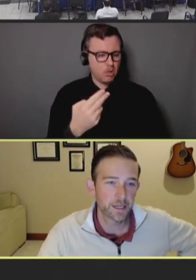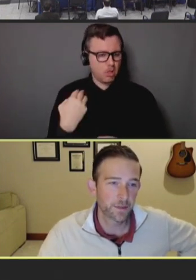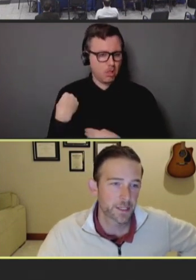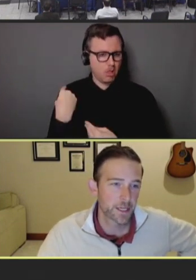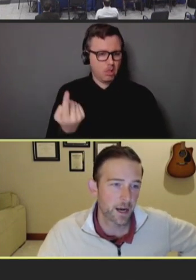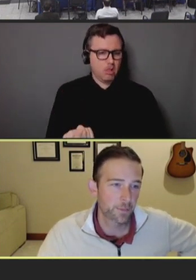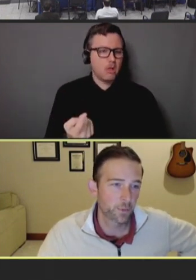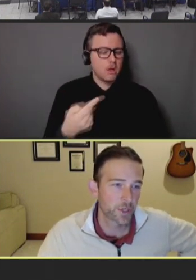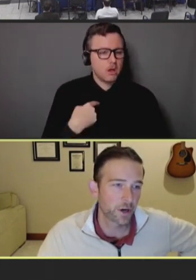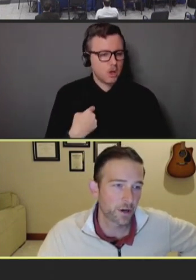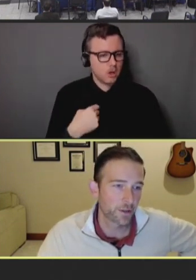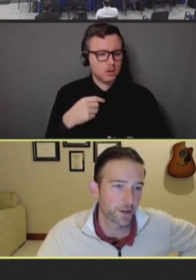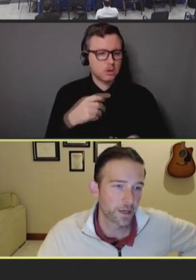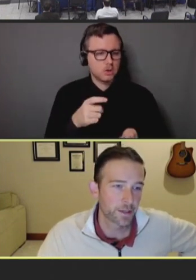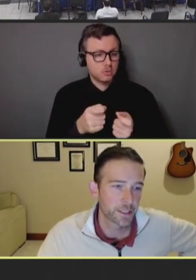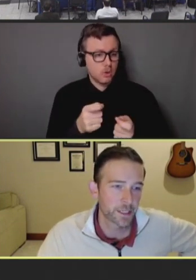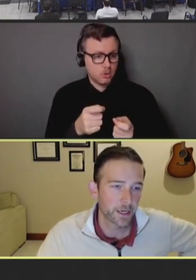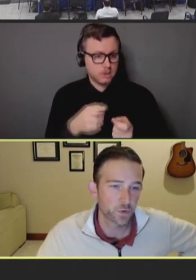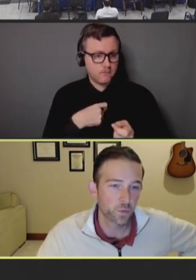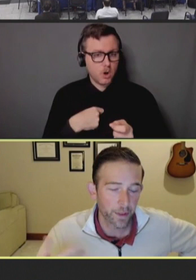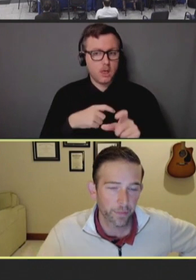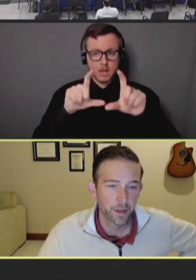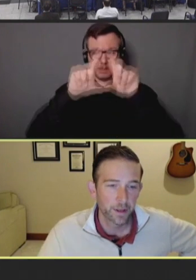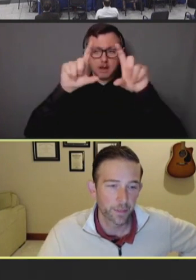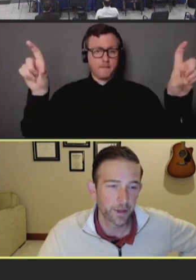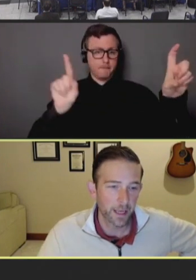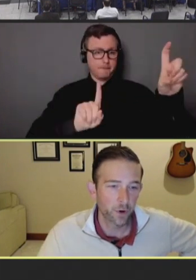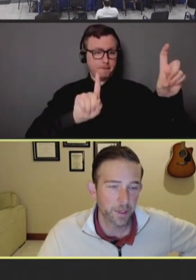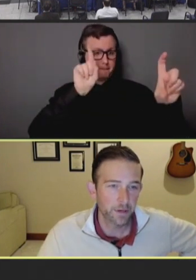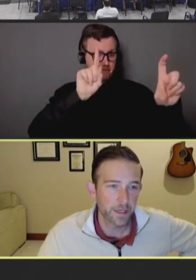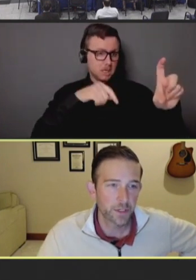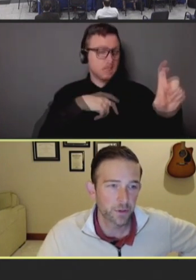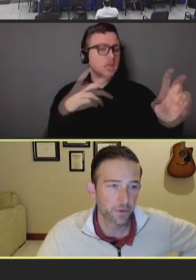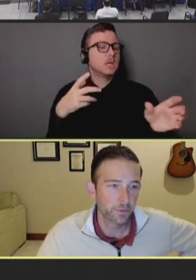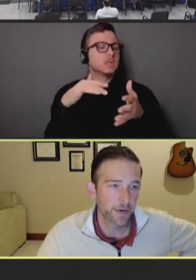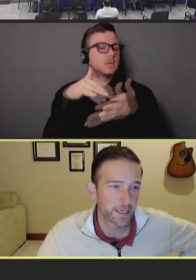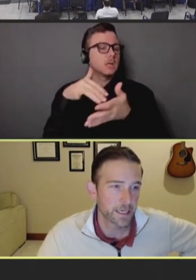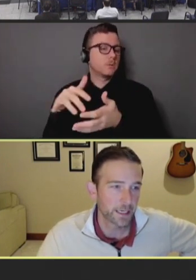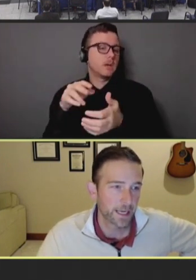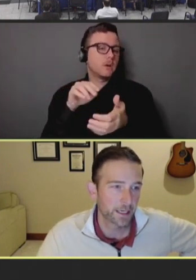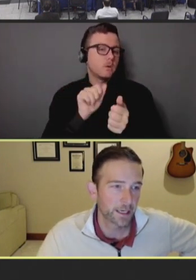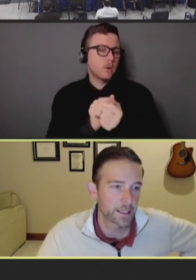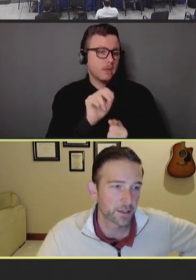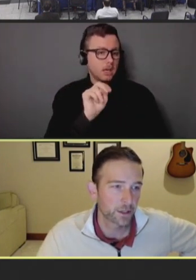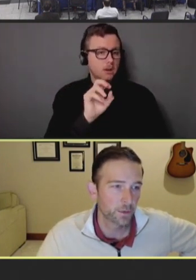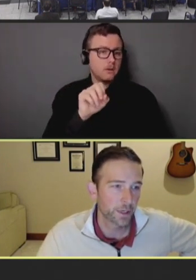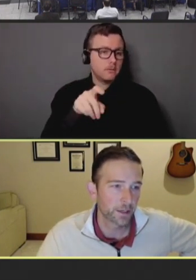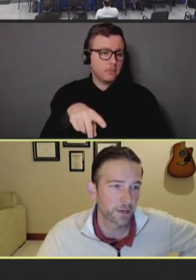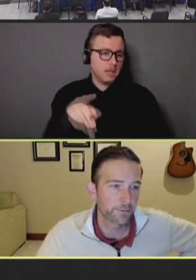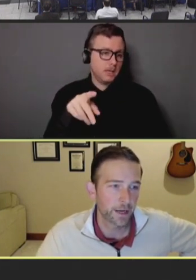on the top, which are the studies with the nOPV2 vaccine candidates, including a phase